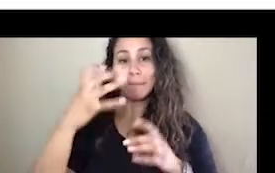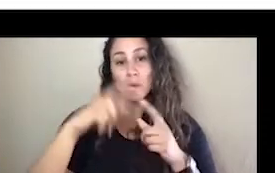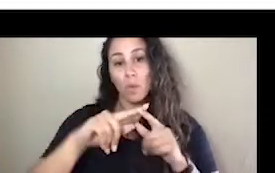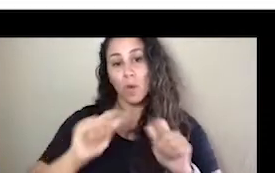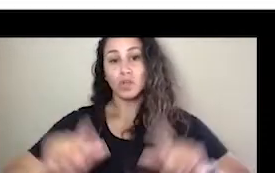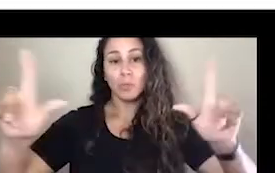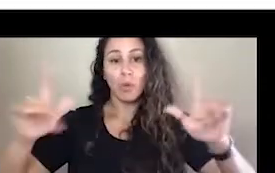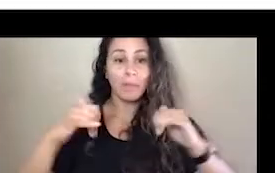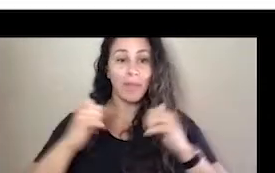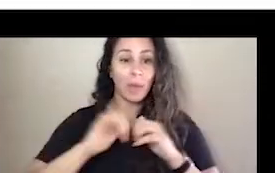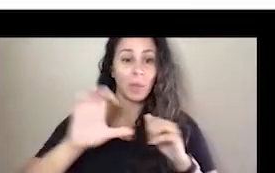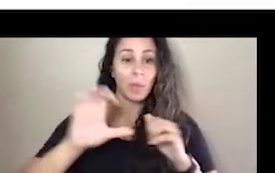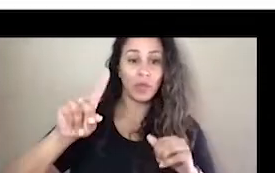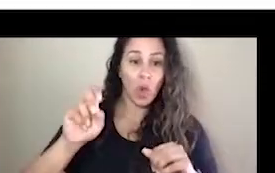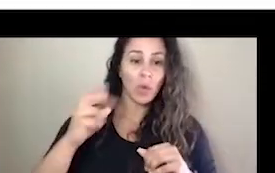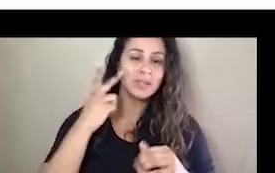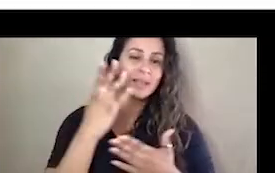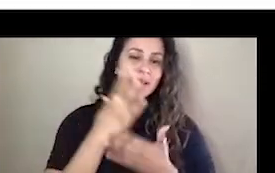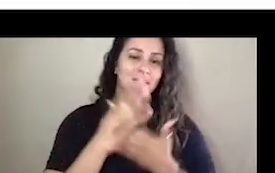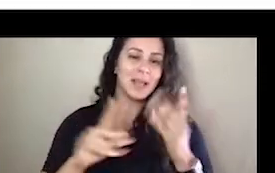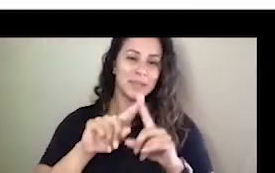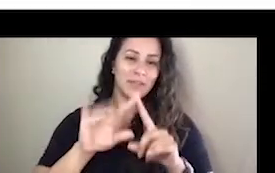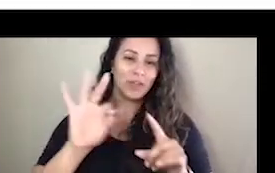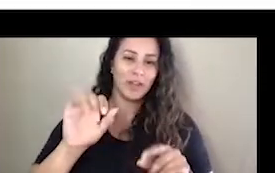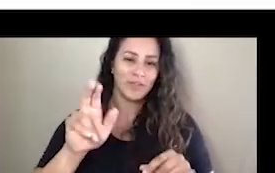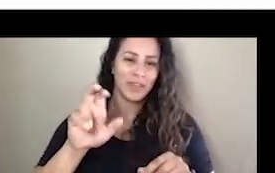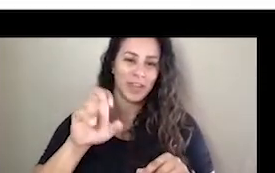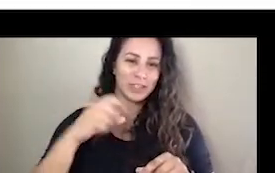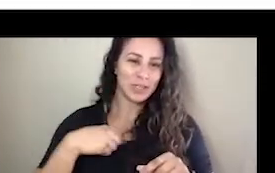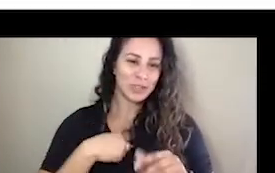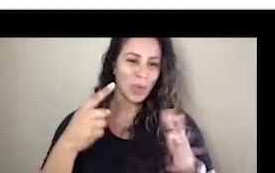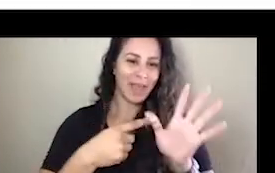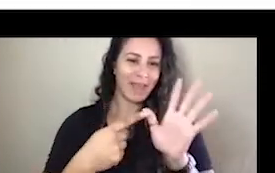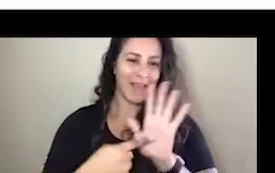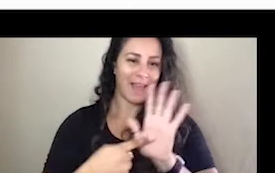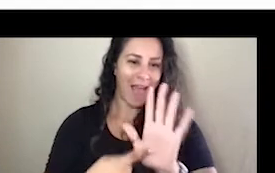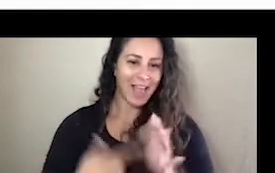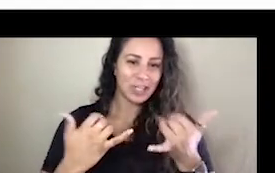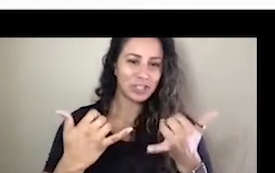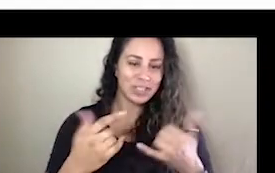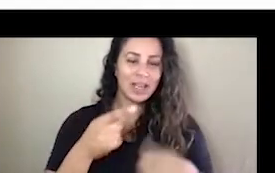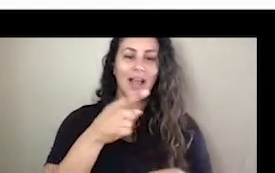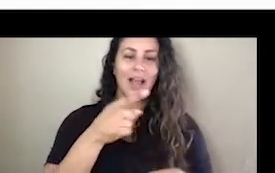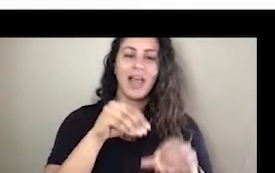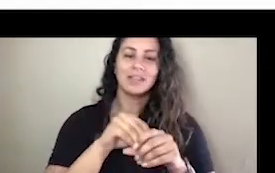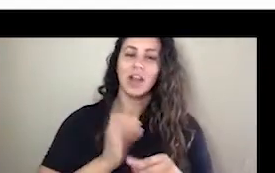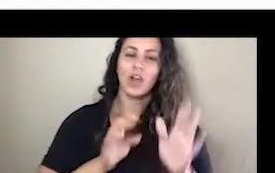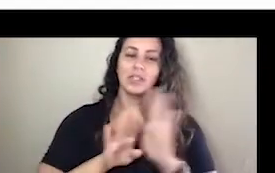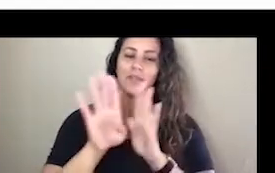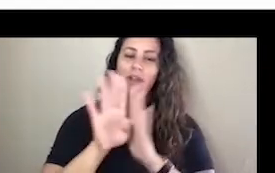AND I RECOMMEND CHECKING THAT OUT AND IN THE DEVELOPER DOCUMENTATION IF YOU WANT TO DOWNLOAD THAT.